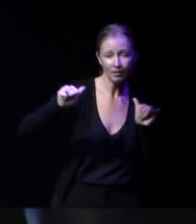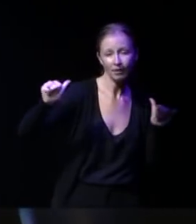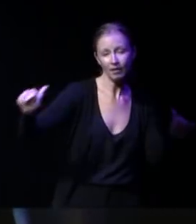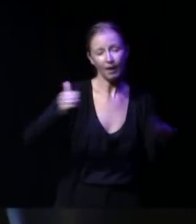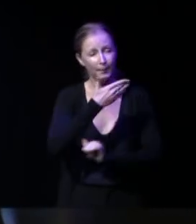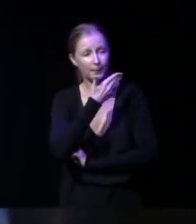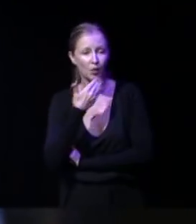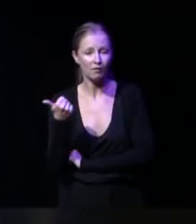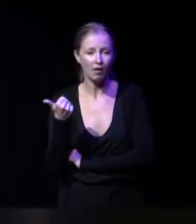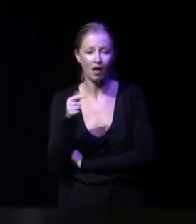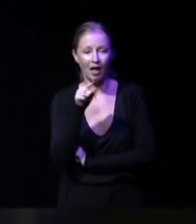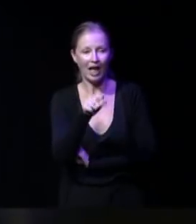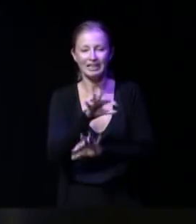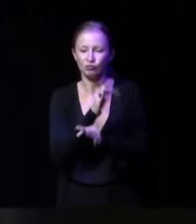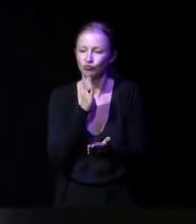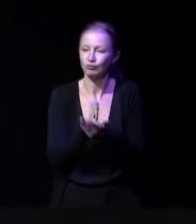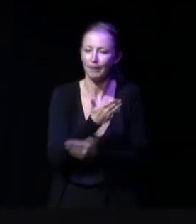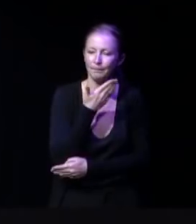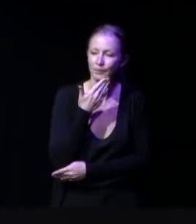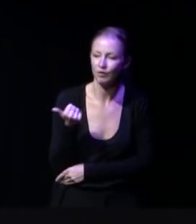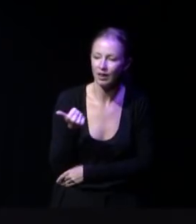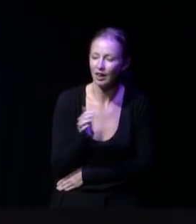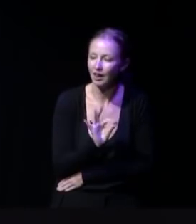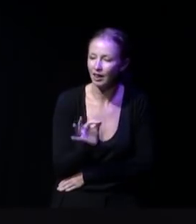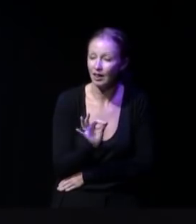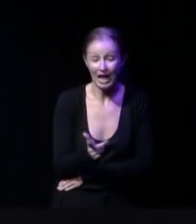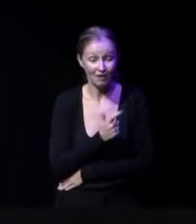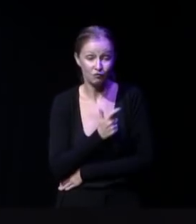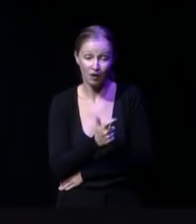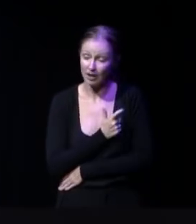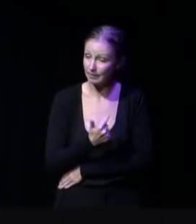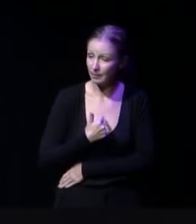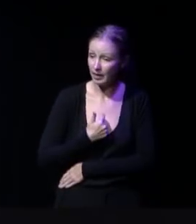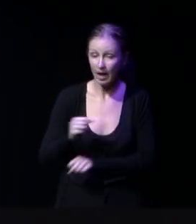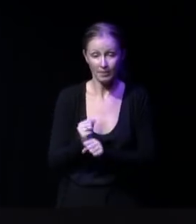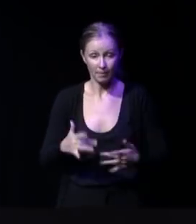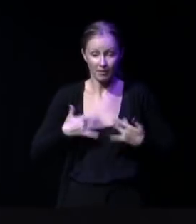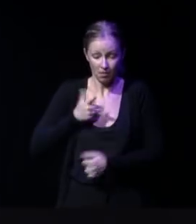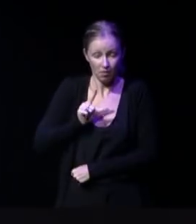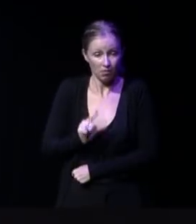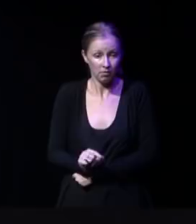I cannot declare this ship beautiful. It frightens me. It makes me feel small and less powerful.